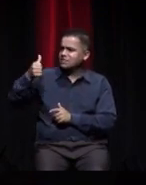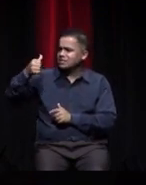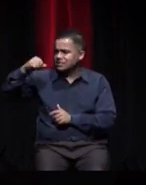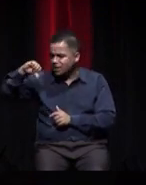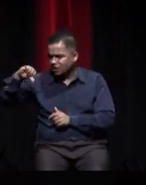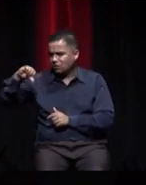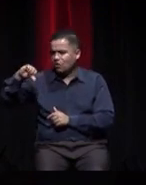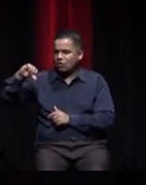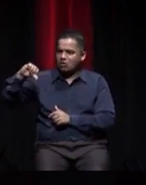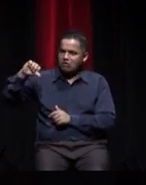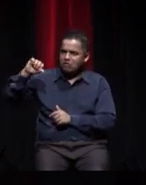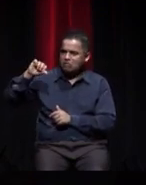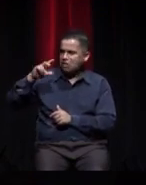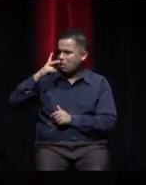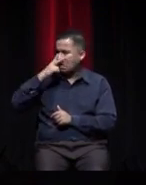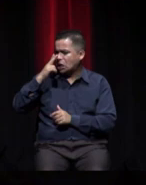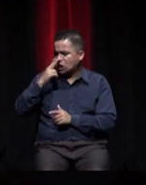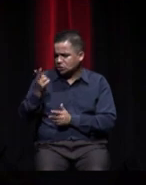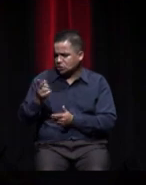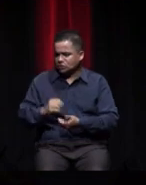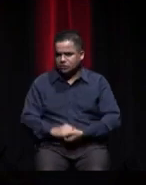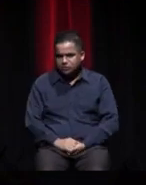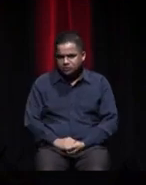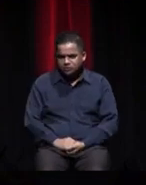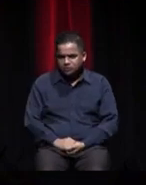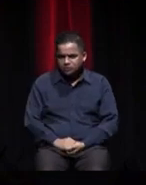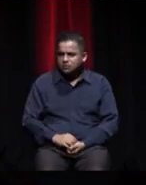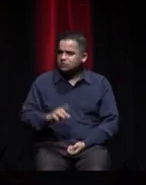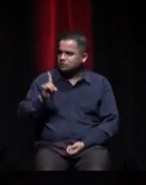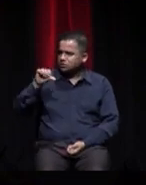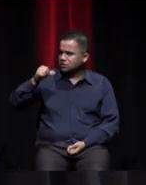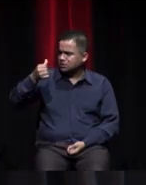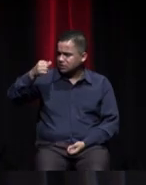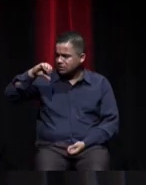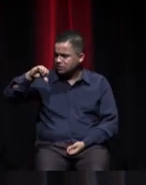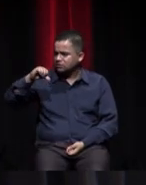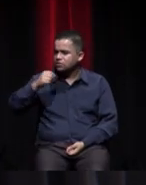I think we've even comment on this. It was in 1969, when man set foot on the moon,